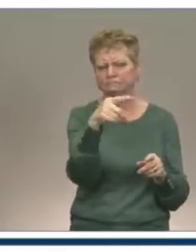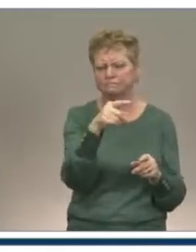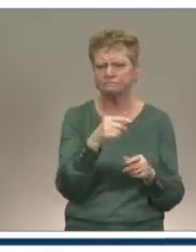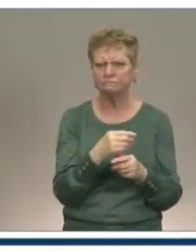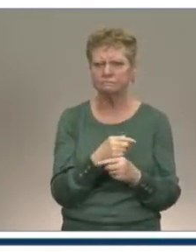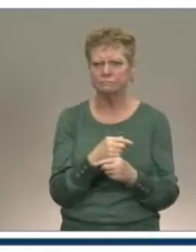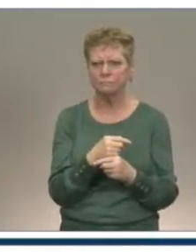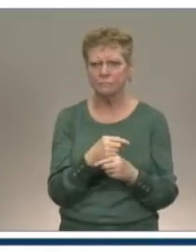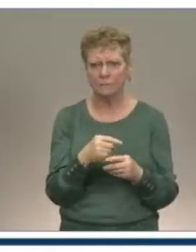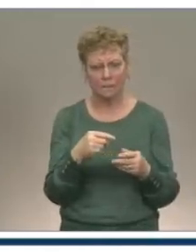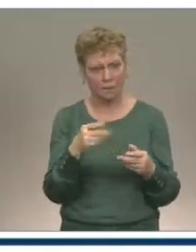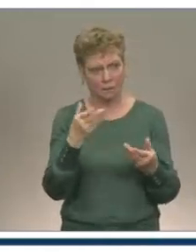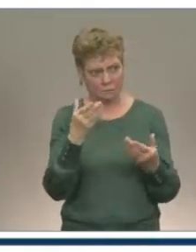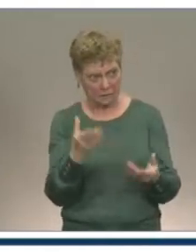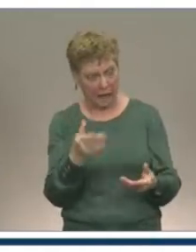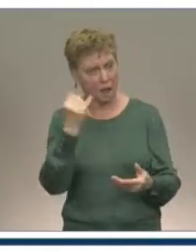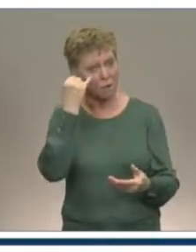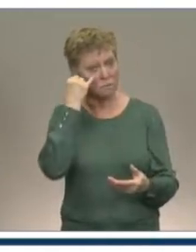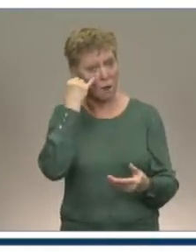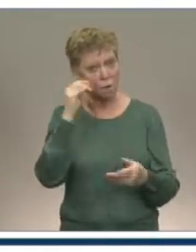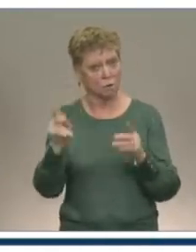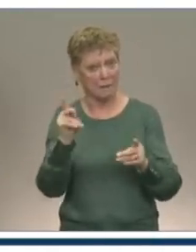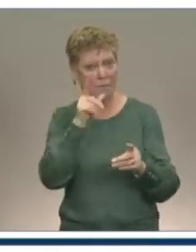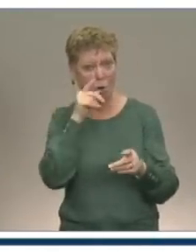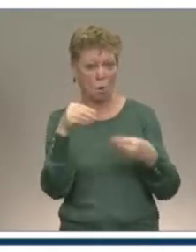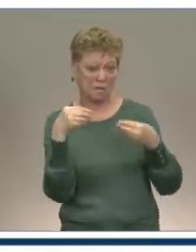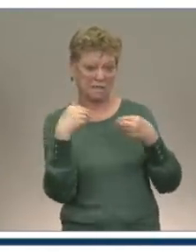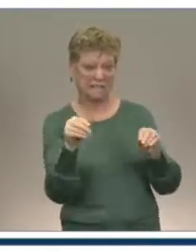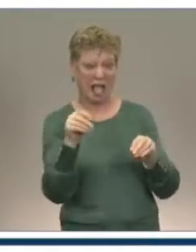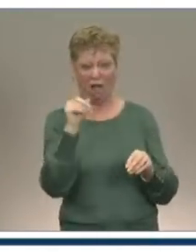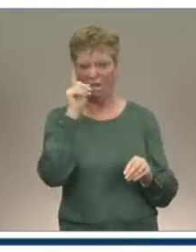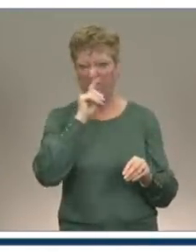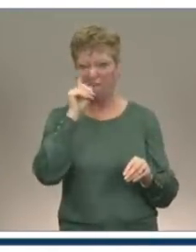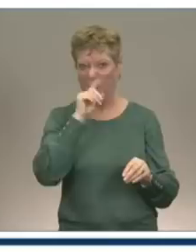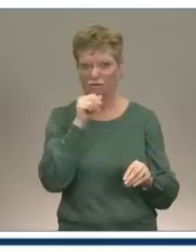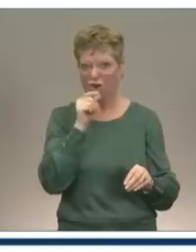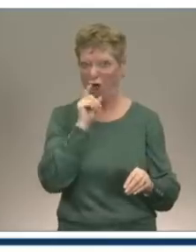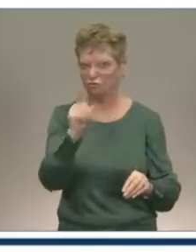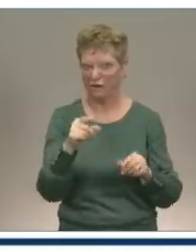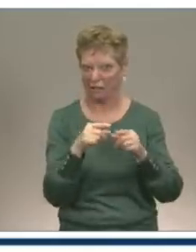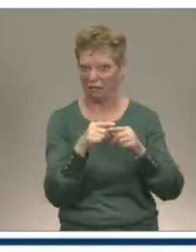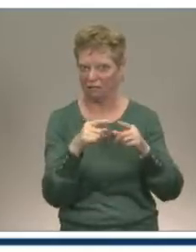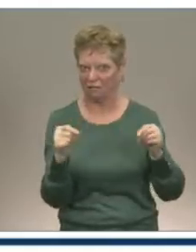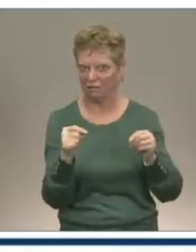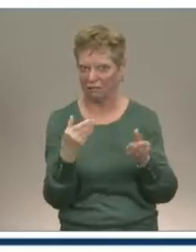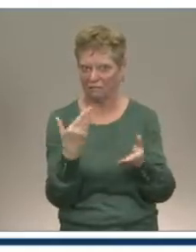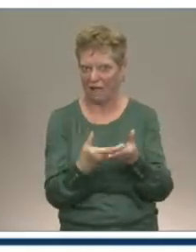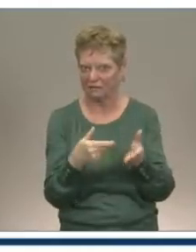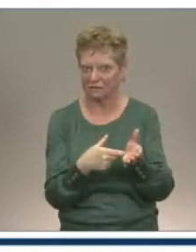are there penalties now for people either selling fake vacs uh proof of vaccination or people who